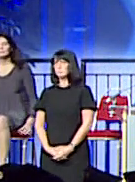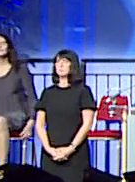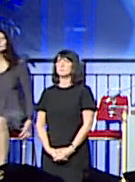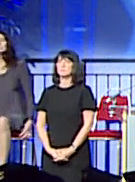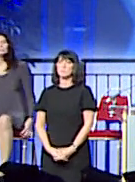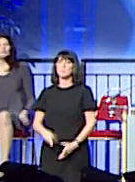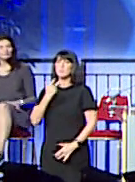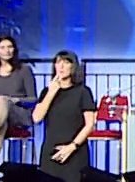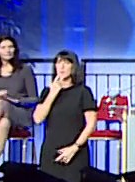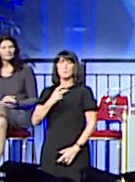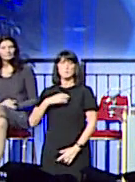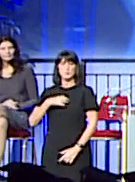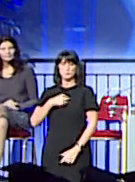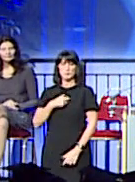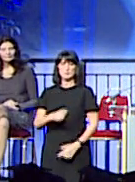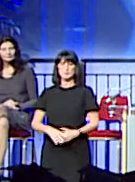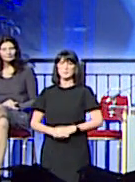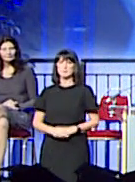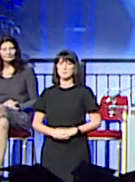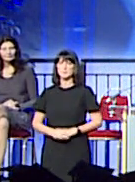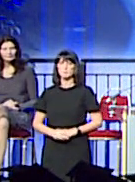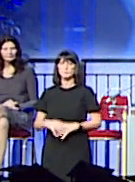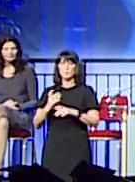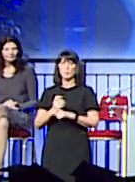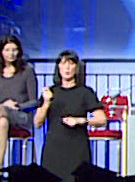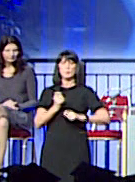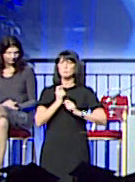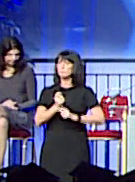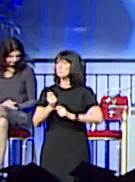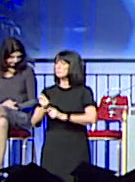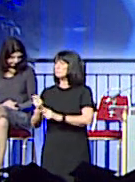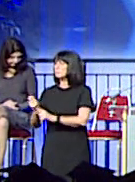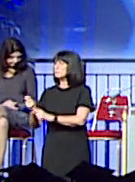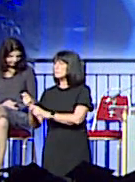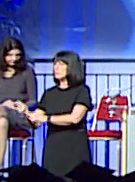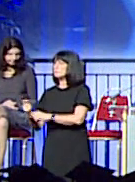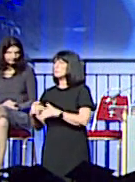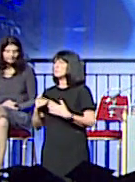vice-chancellor the presentation of graduates and Award holders will now